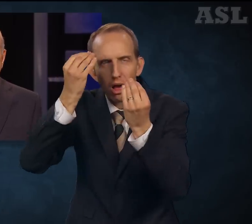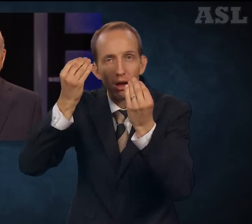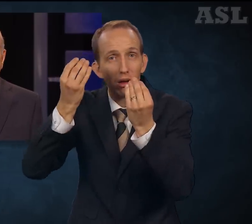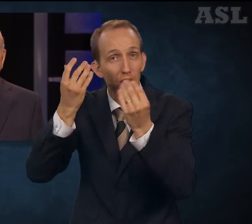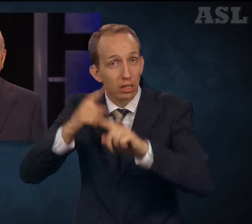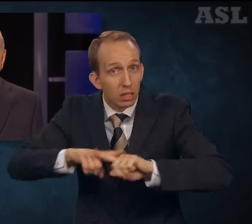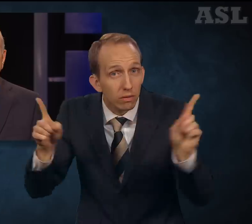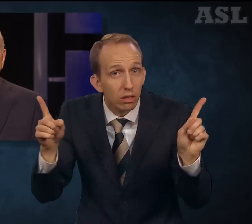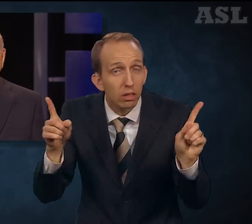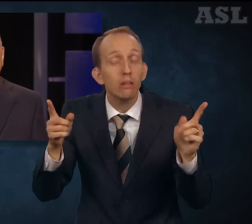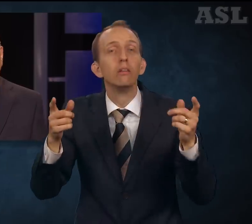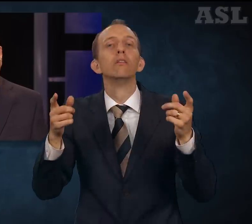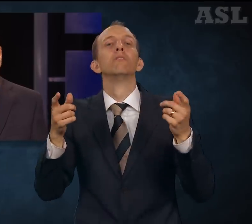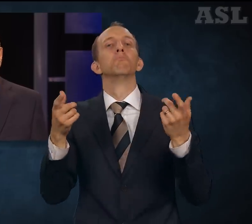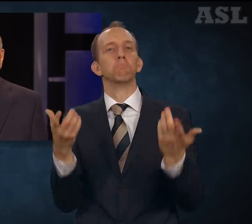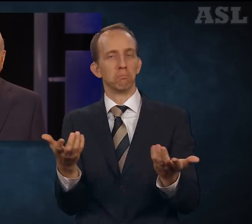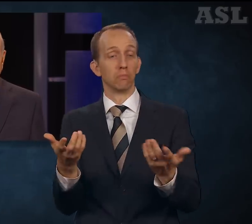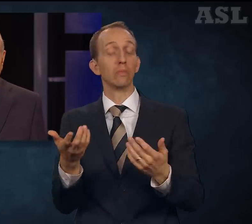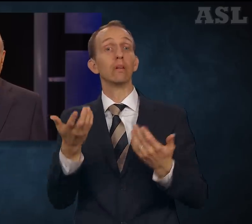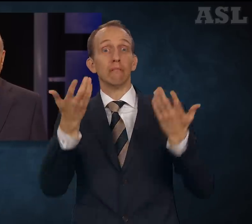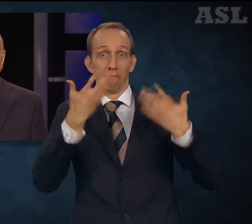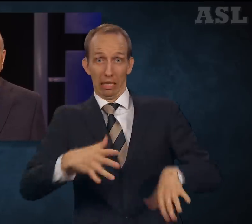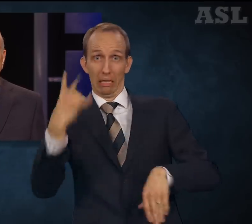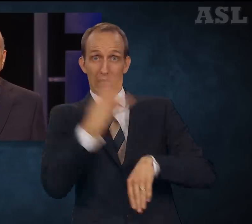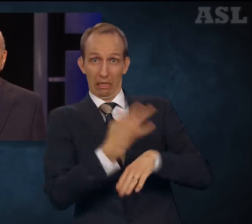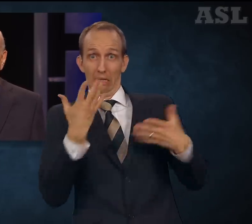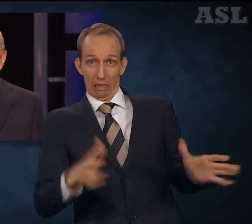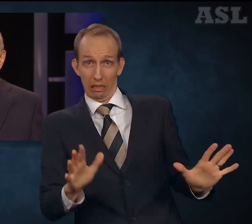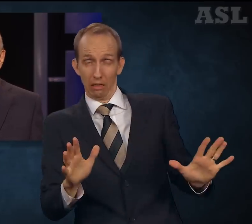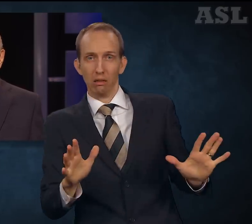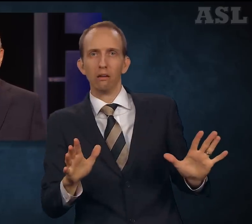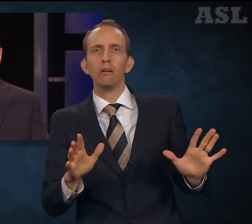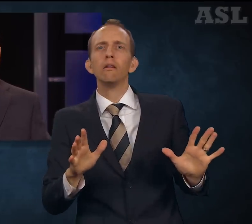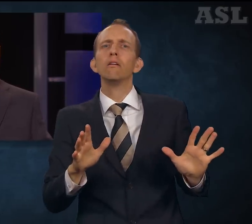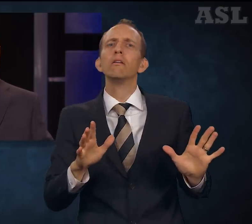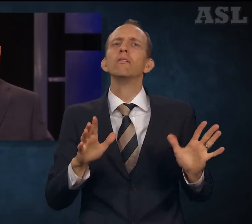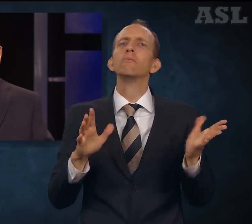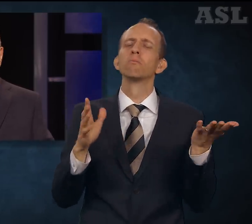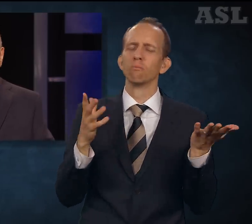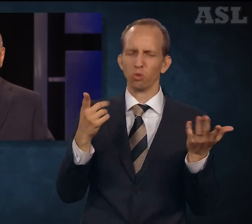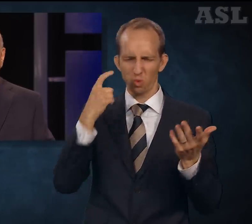SEVEN DAYS.